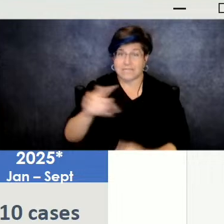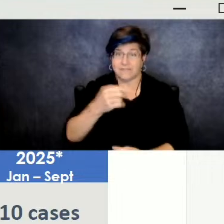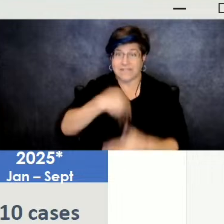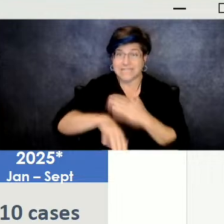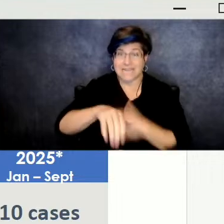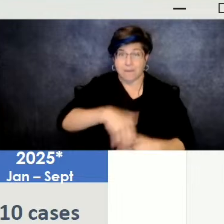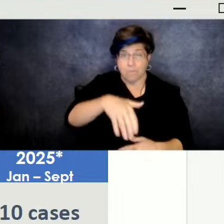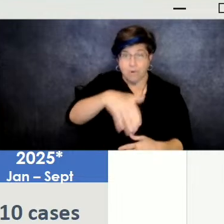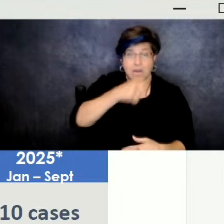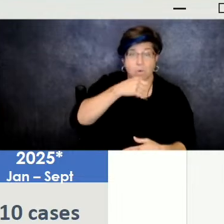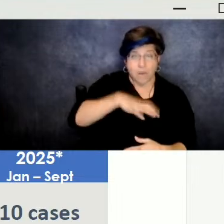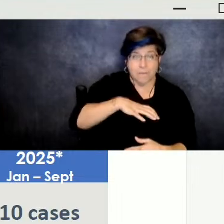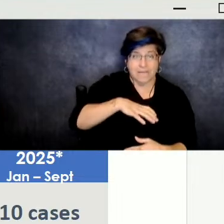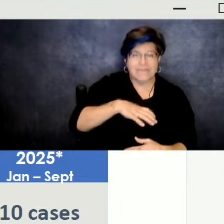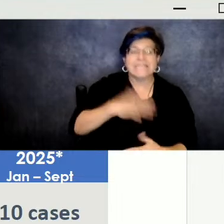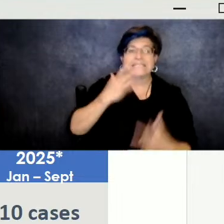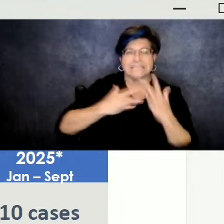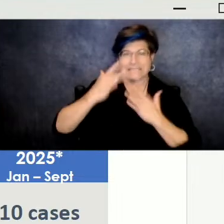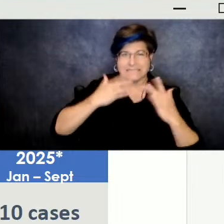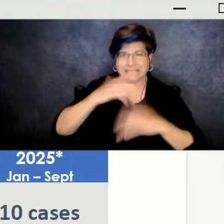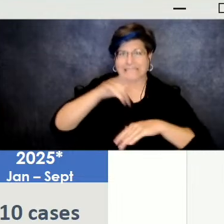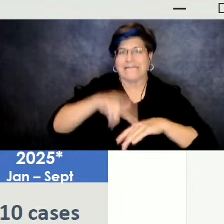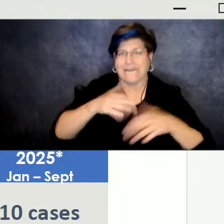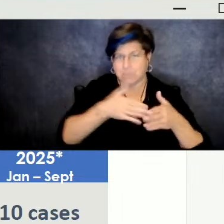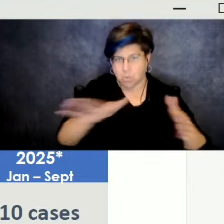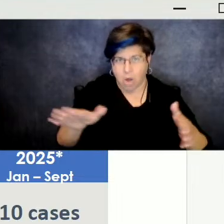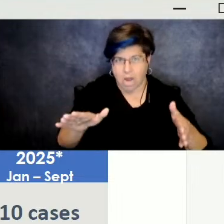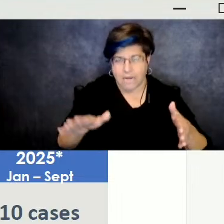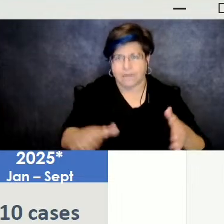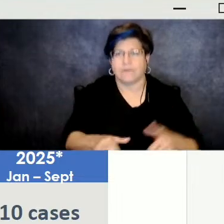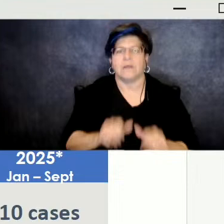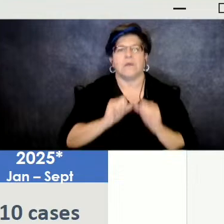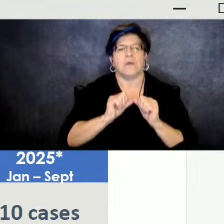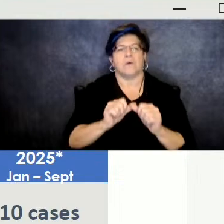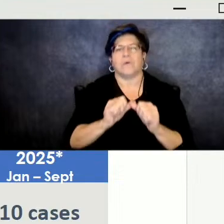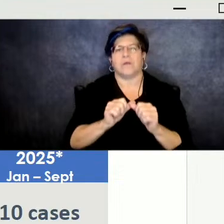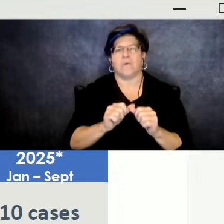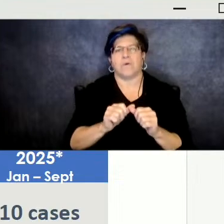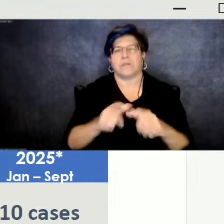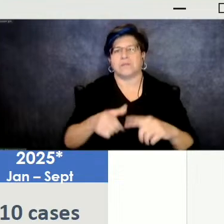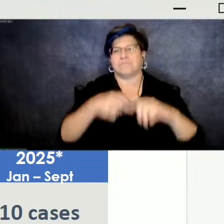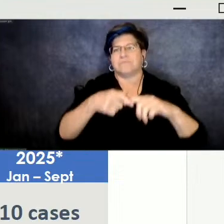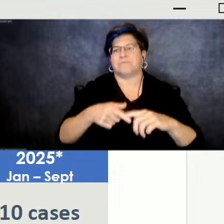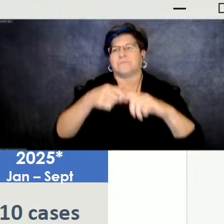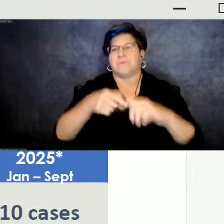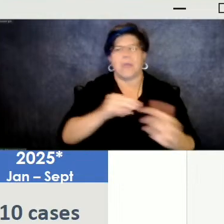THAT WE USE TO TREAT SYPHILIS IN PREGNANT WOMEN IS HAS BEEN EXPERIENCING A NATIONAL